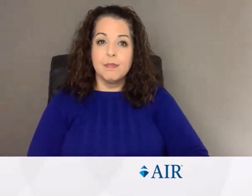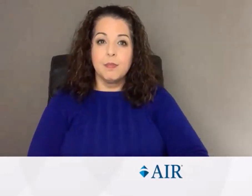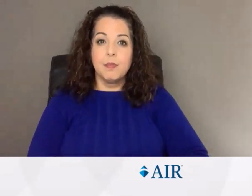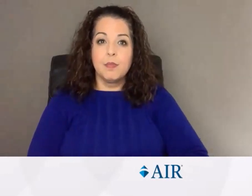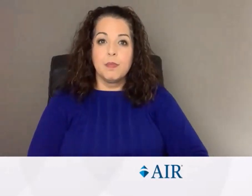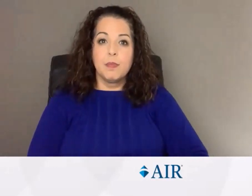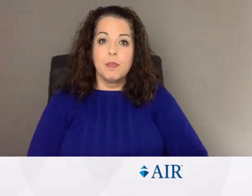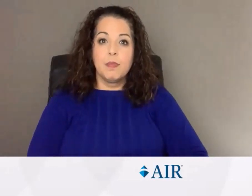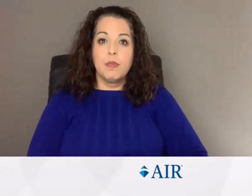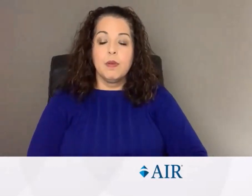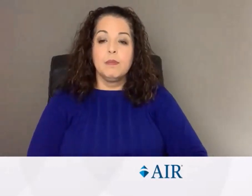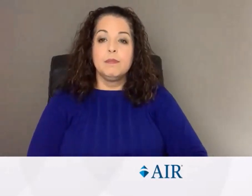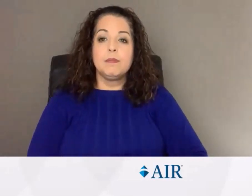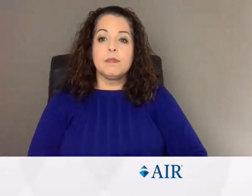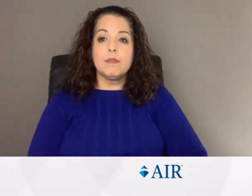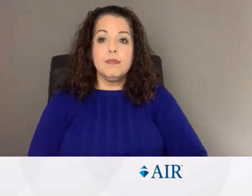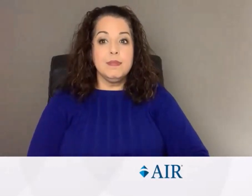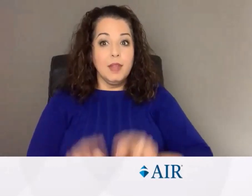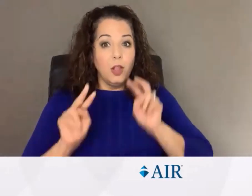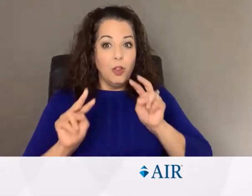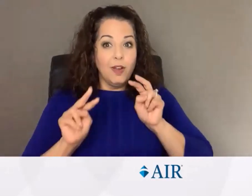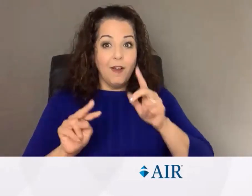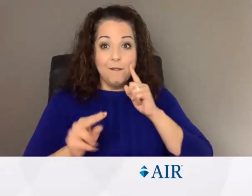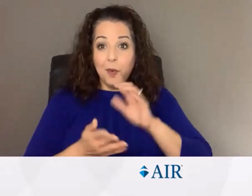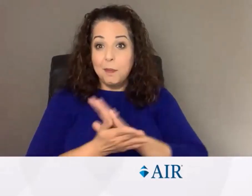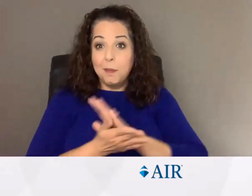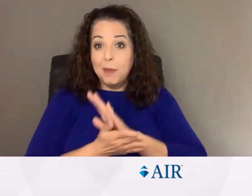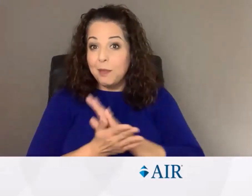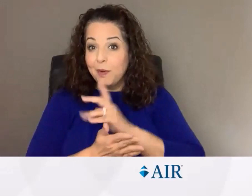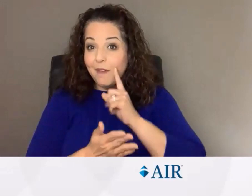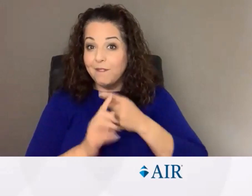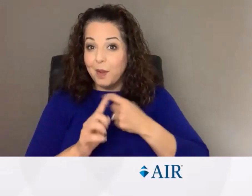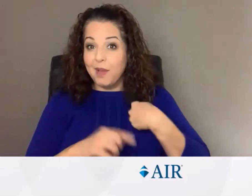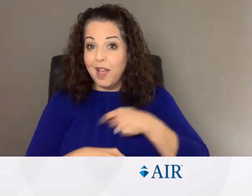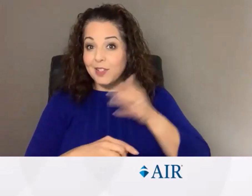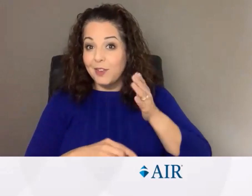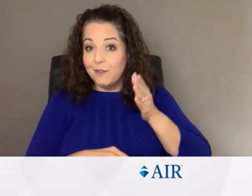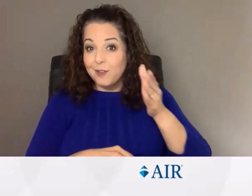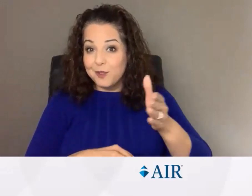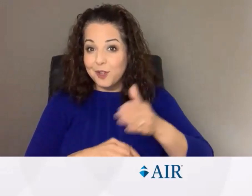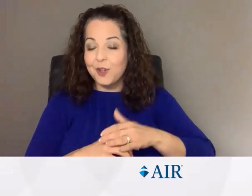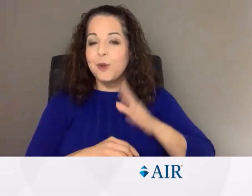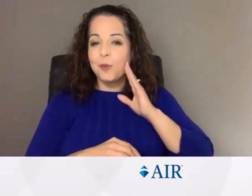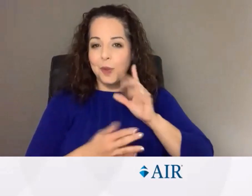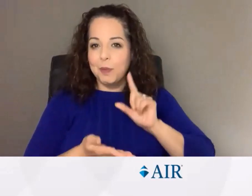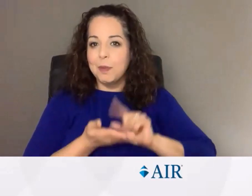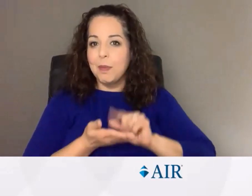And look out for a paper from us in the future. We'll be publishing on the different barriers